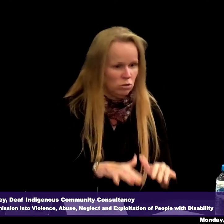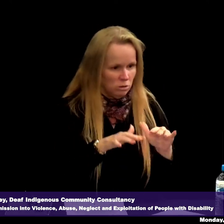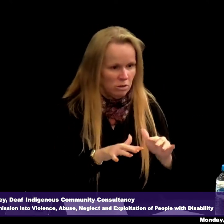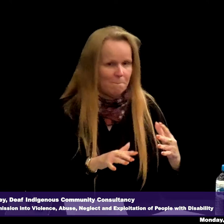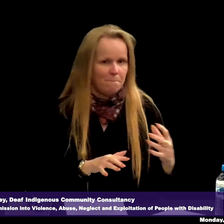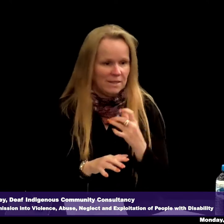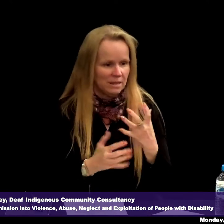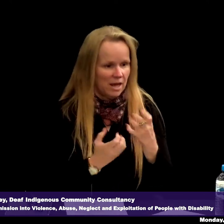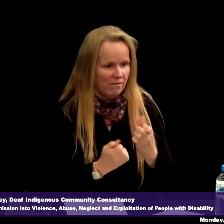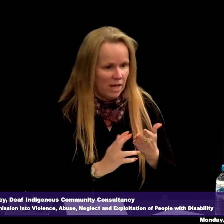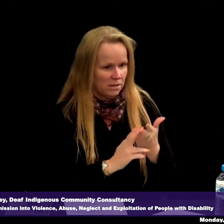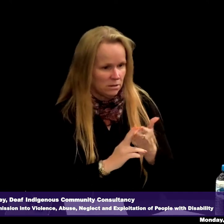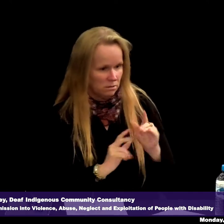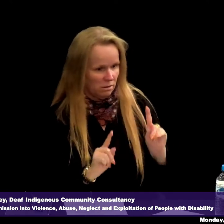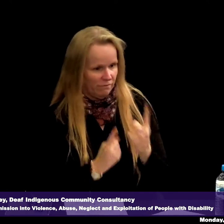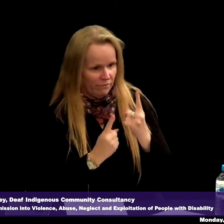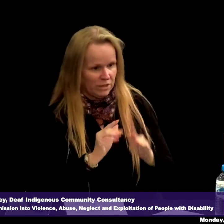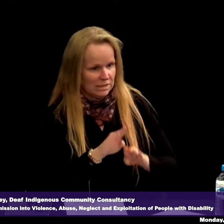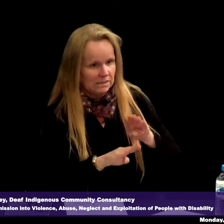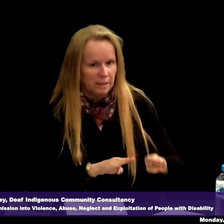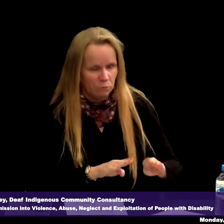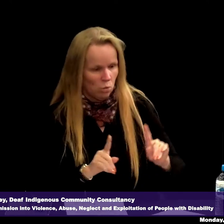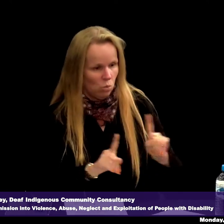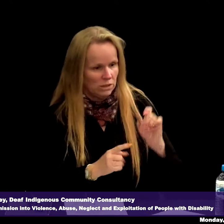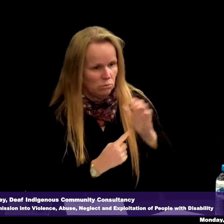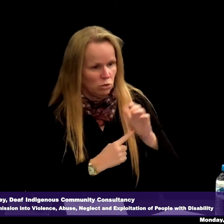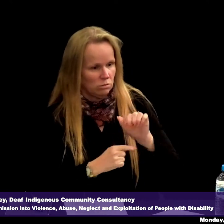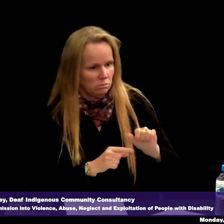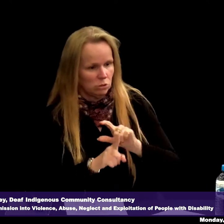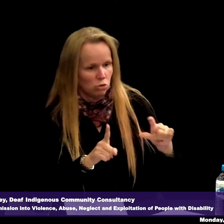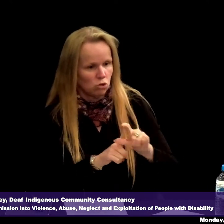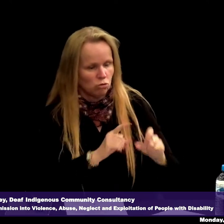I could learn language throughout childhood, and I needed to have access, as a first step